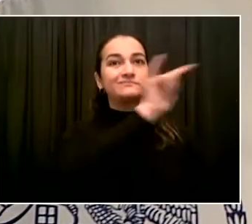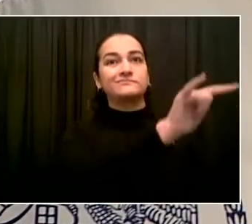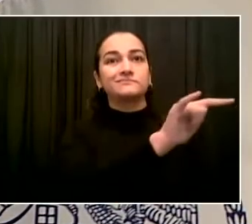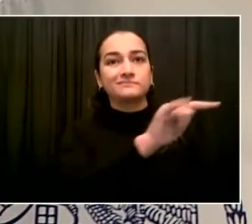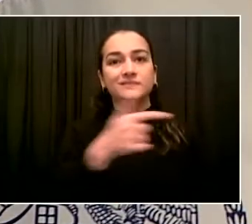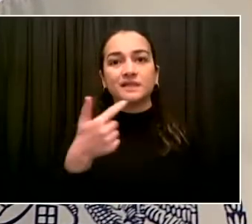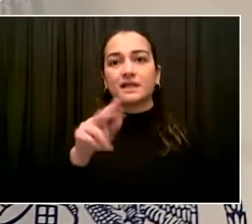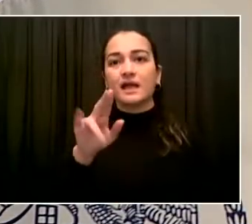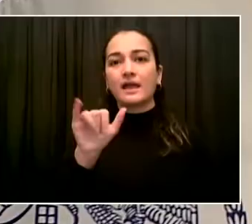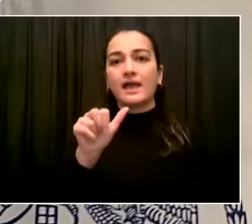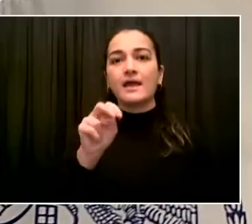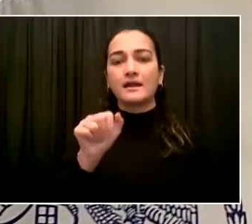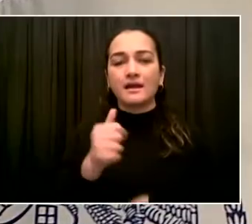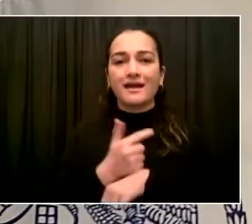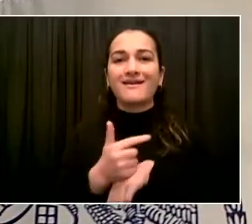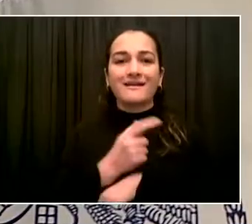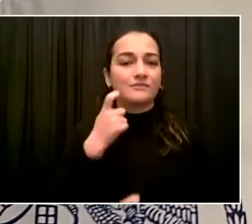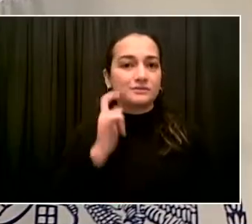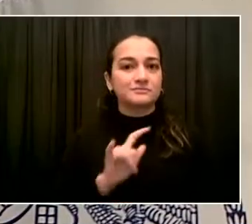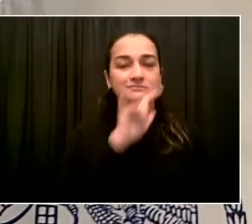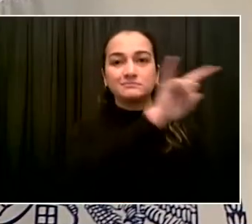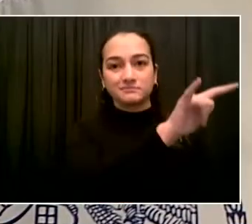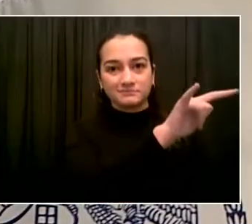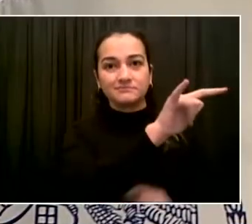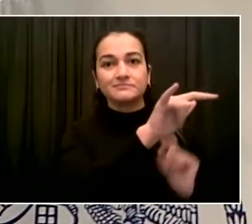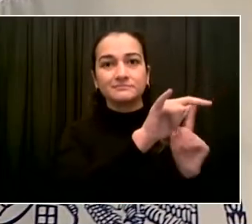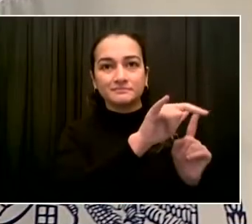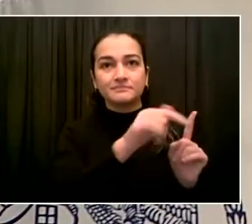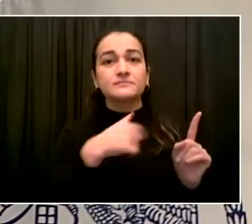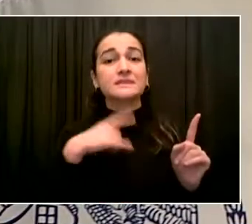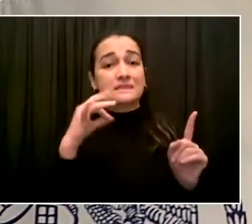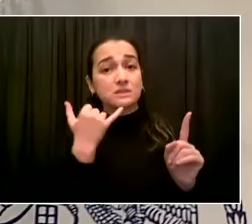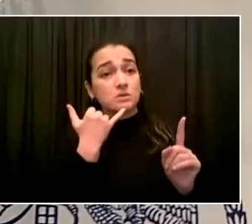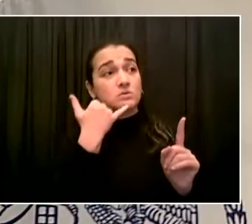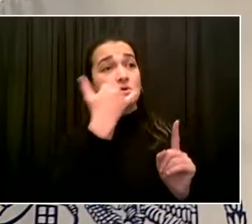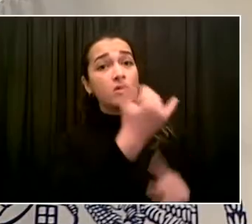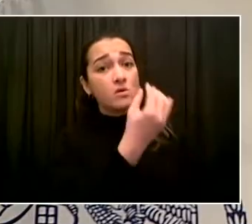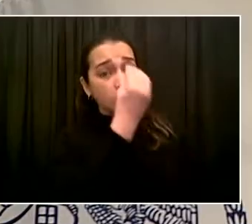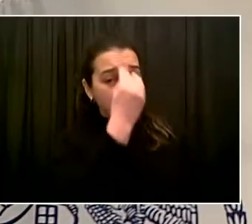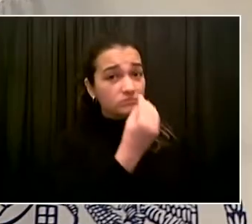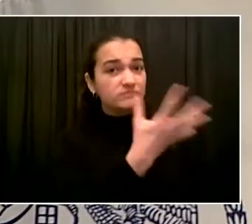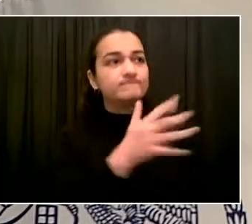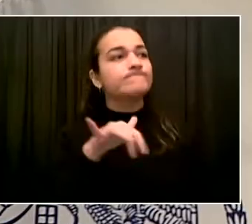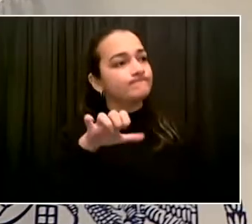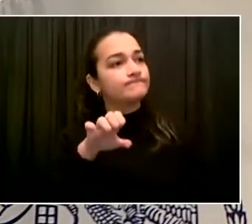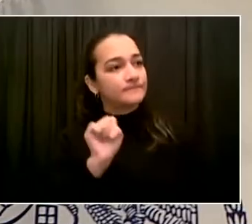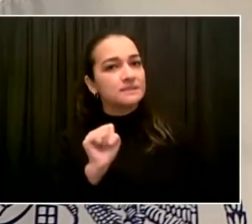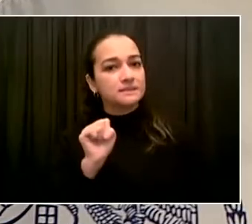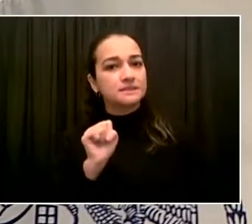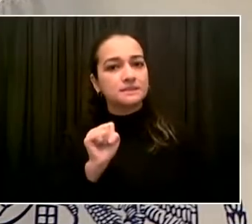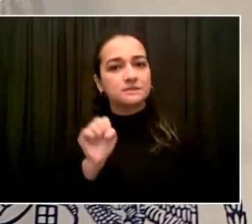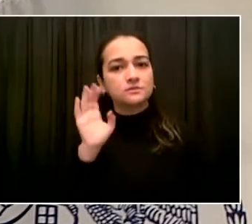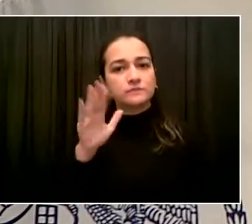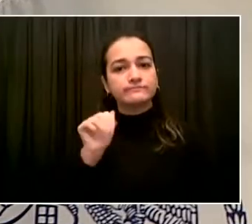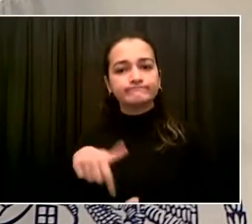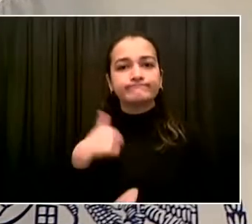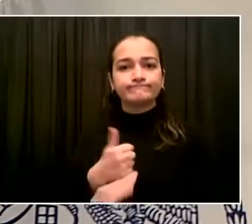ABOUT THIS. WE HAD ANOTHER CONVERSATION LATE THIS FRIDAY WHILE HE WAS OVER THERE. WE GAVE HIM A FULL UPDATE WHAT WE ARE DOING. HE HAS ALWAYS SAID HE UNDERSTANDS